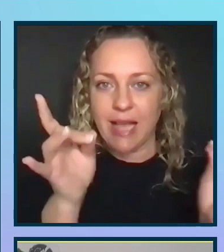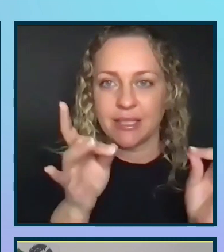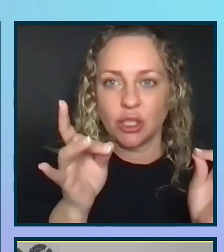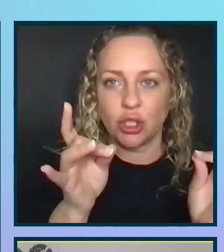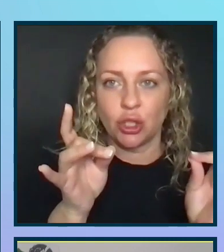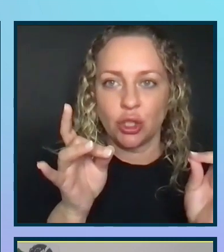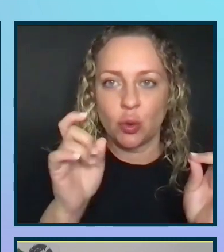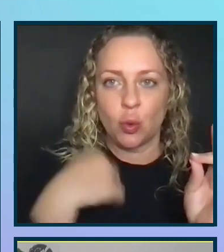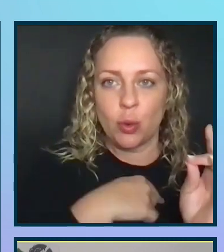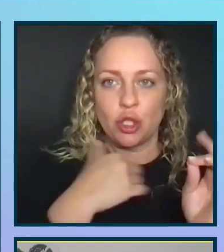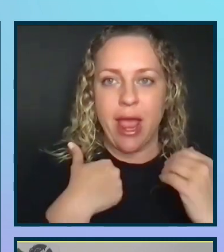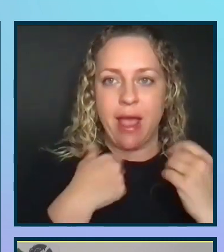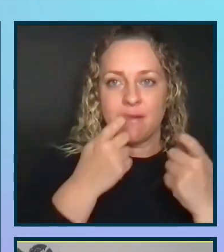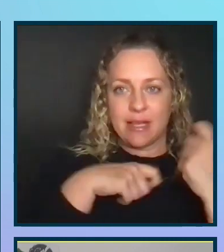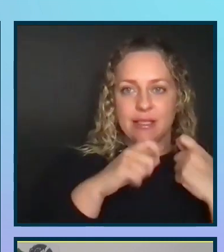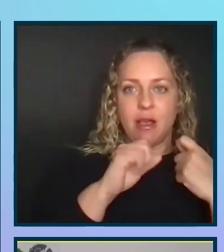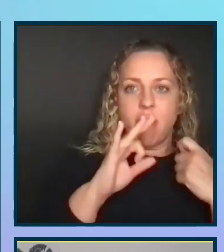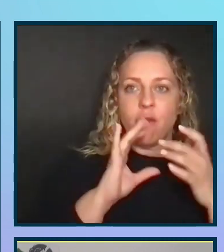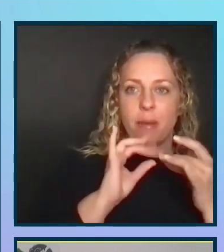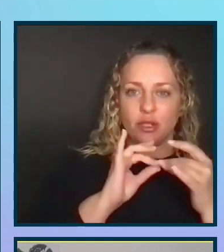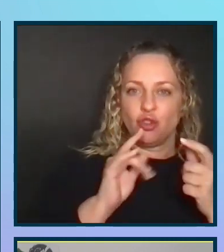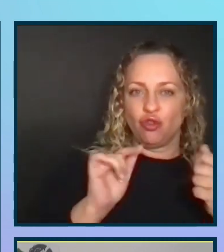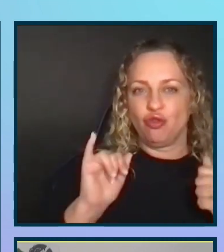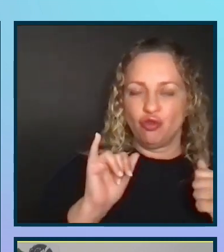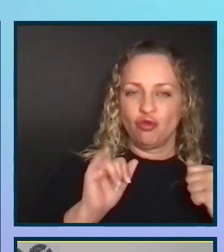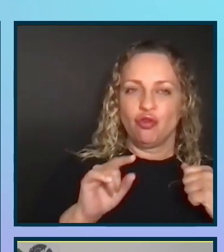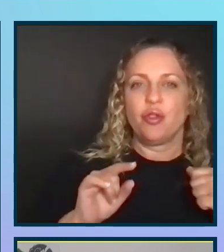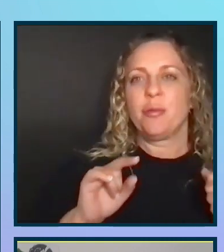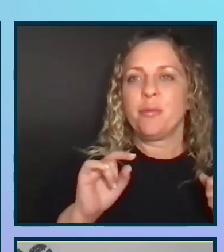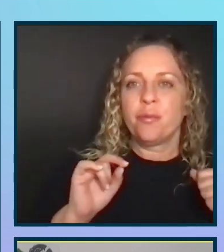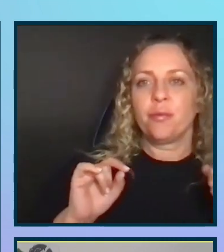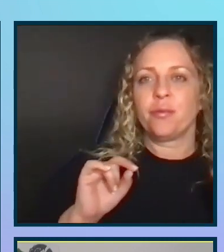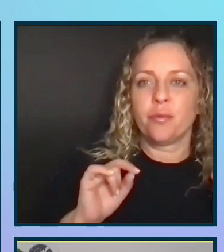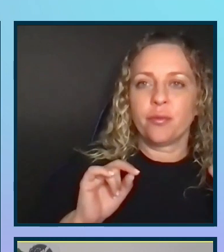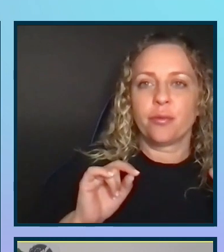instead of a message as a placeholder? (mouse clicking) Then for form,